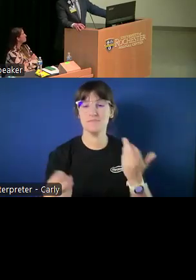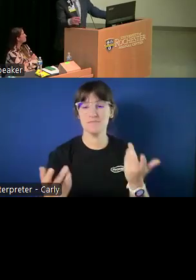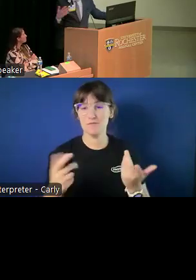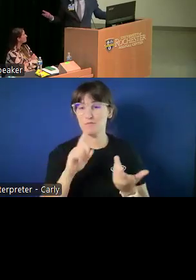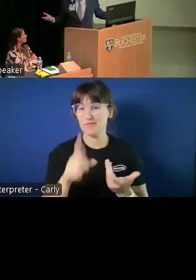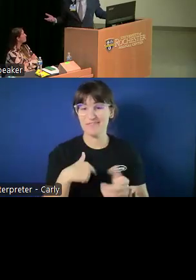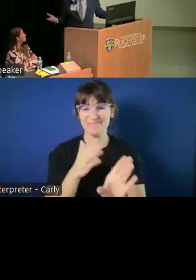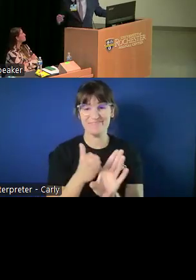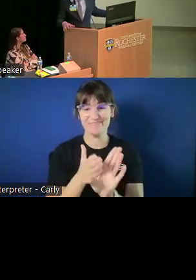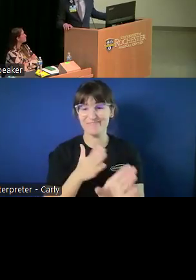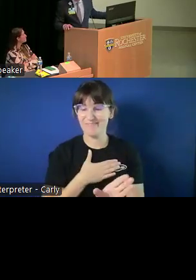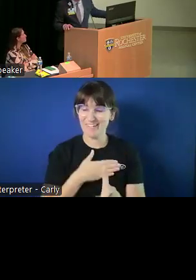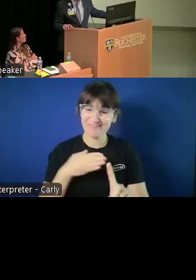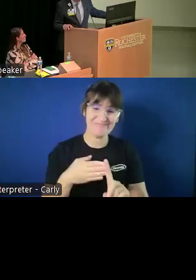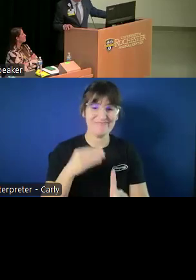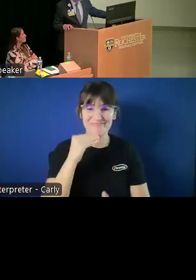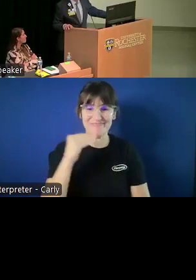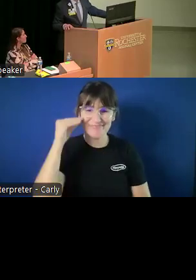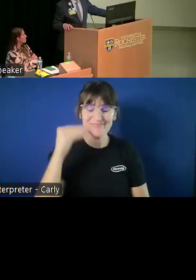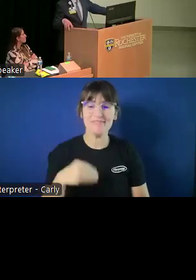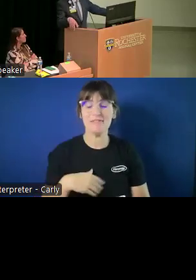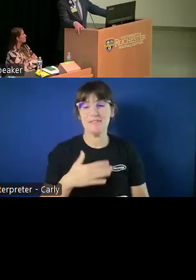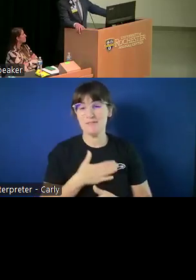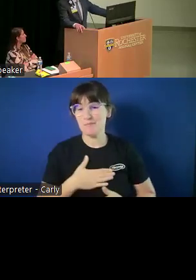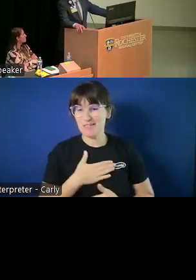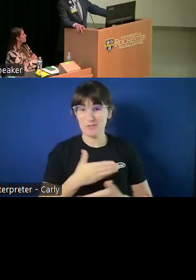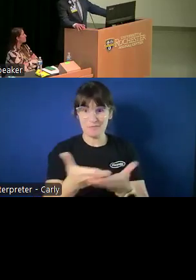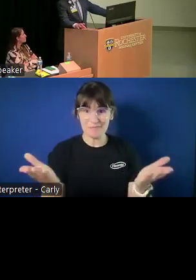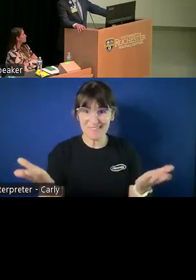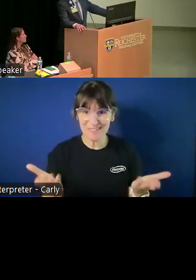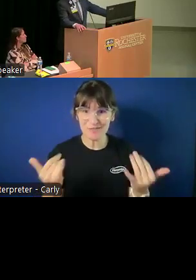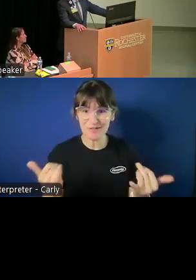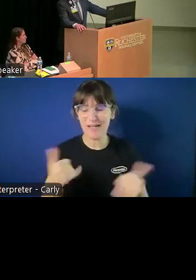you today it's a pleasure to work with both of these extraordinary people that we have